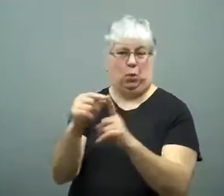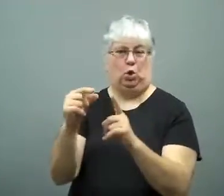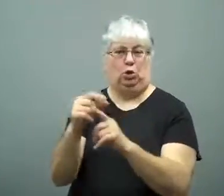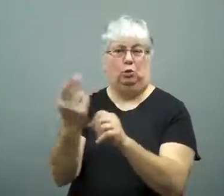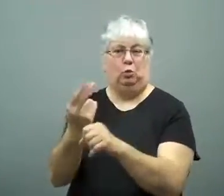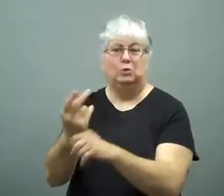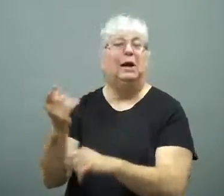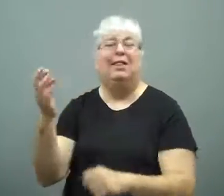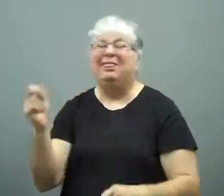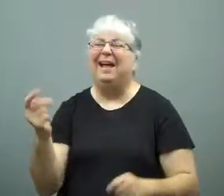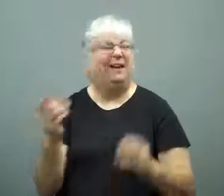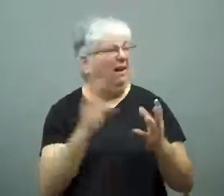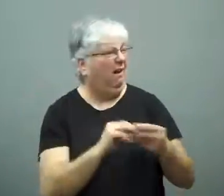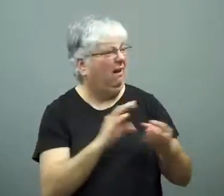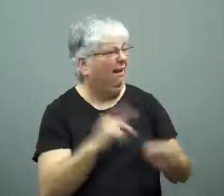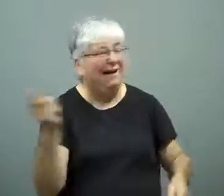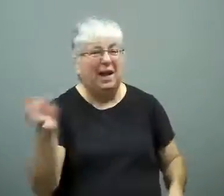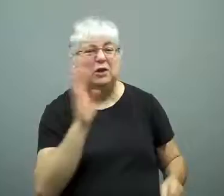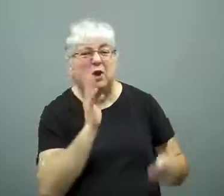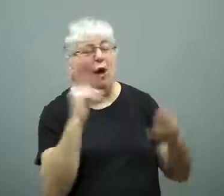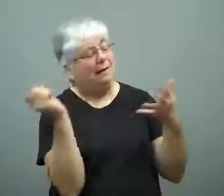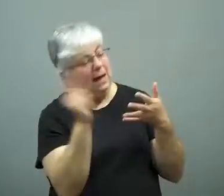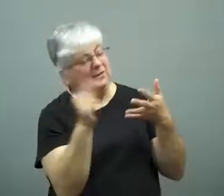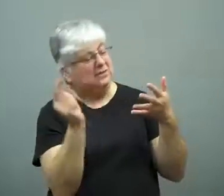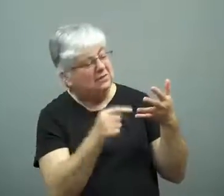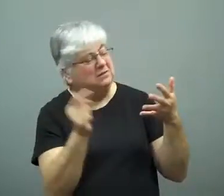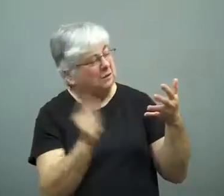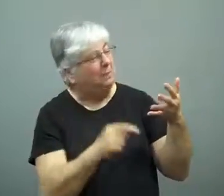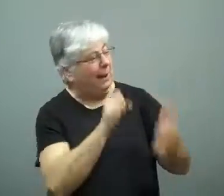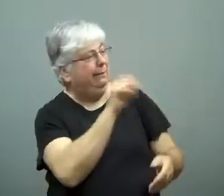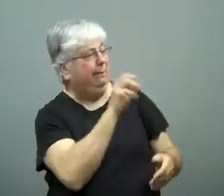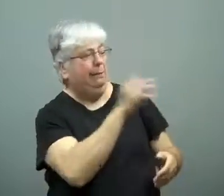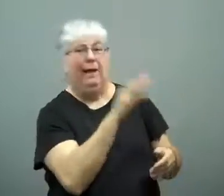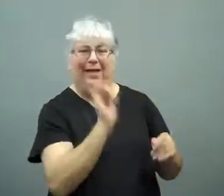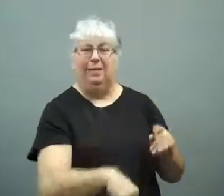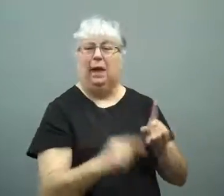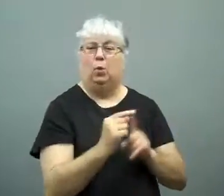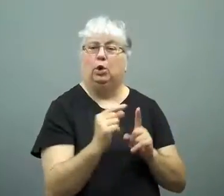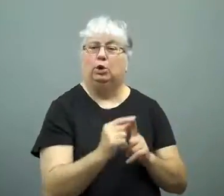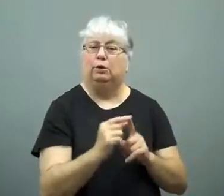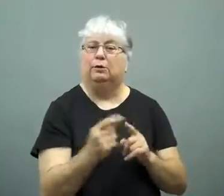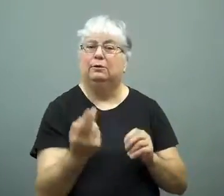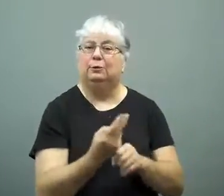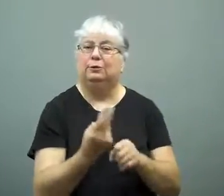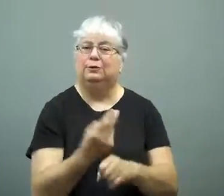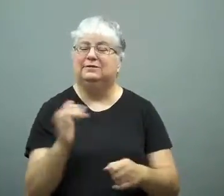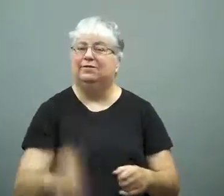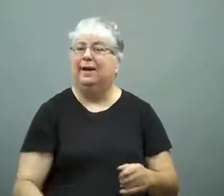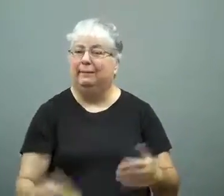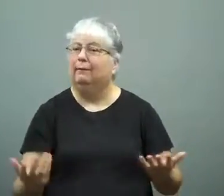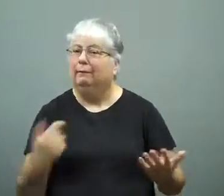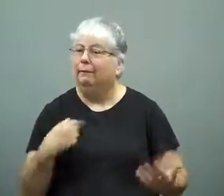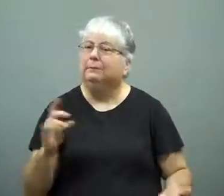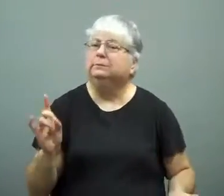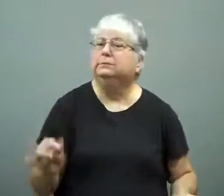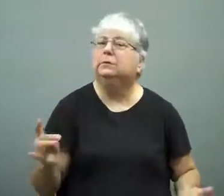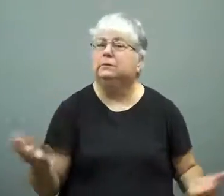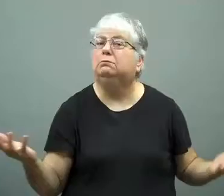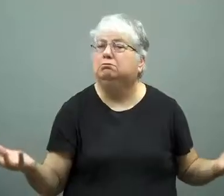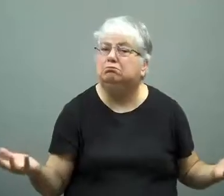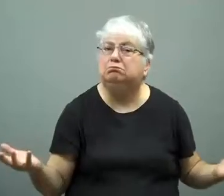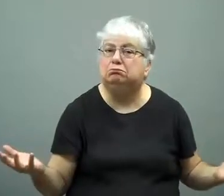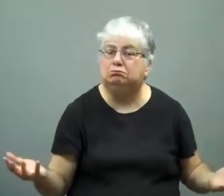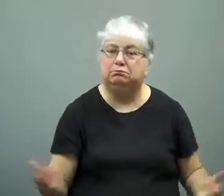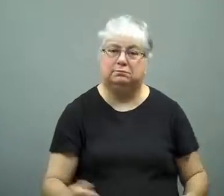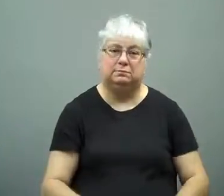She repeated the conversation to someone else, using the word as they did.